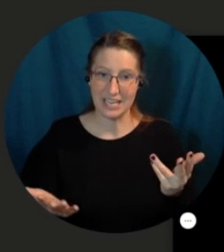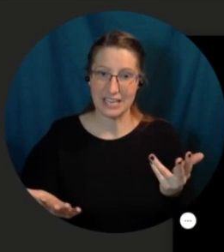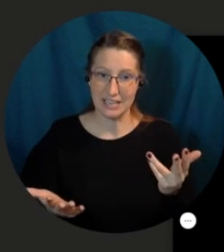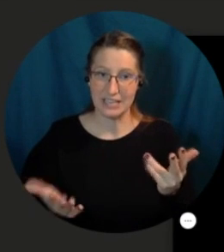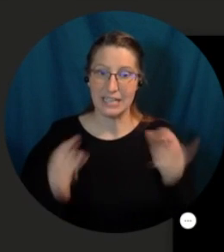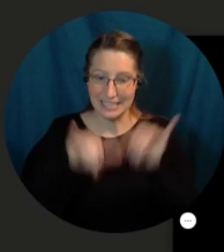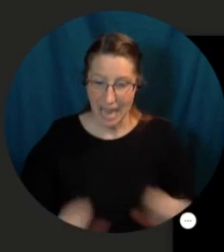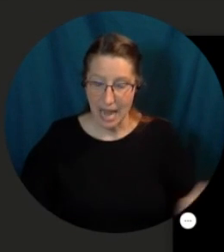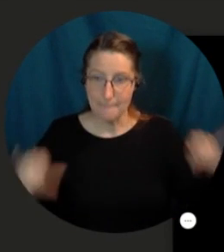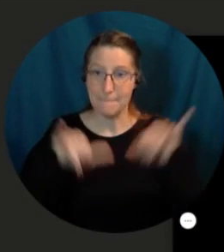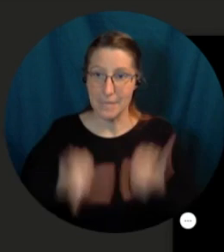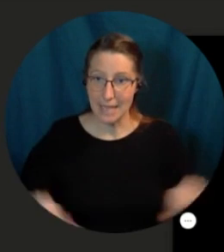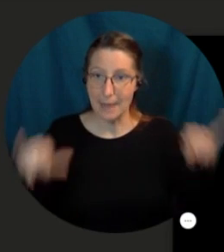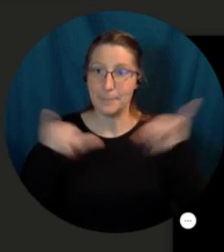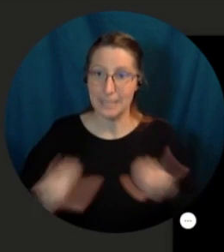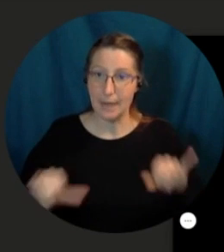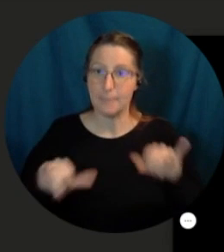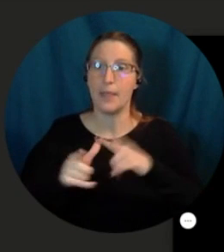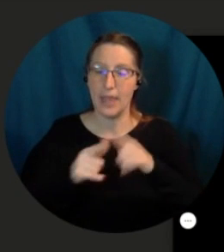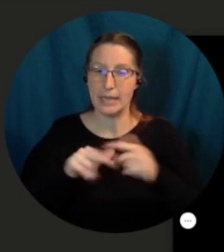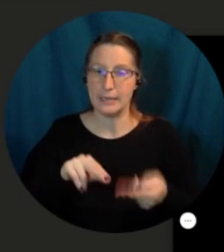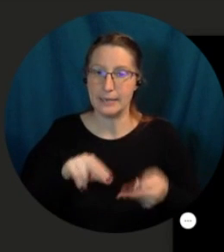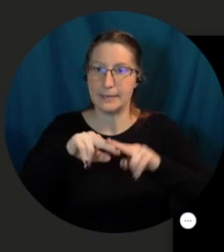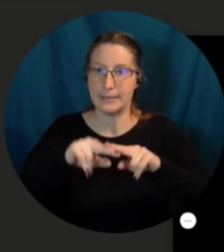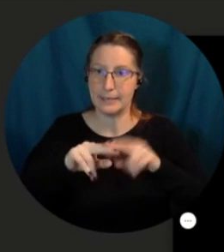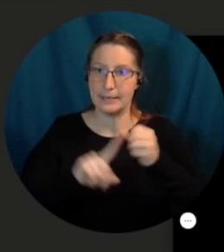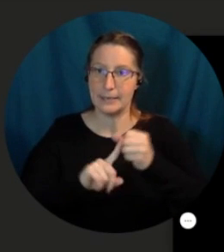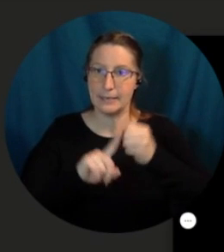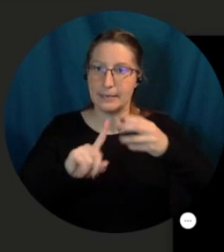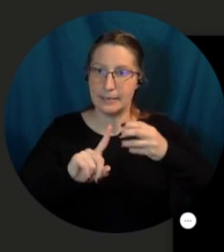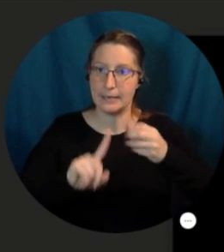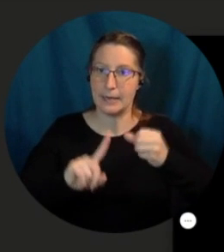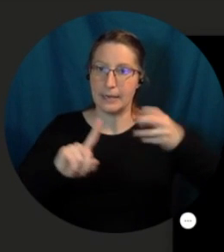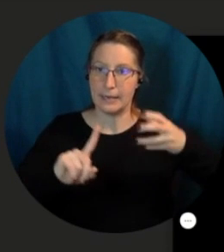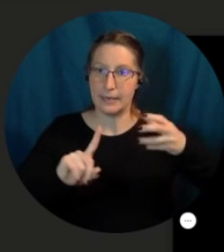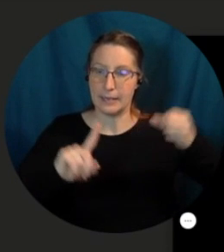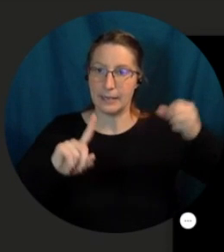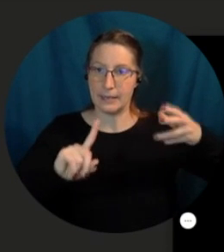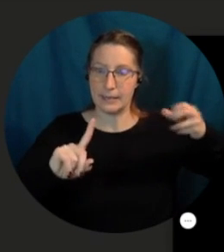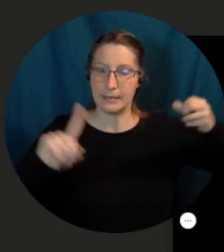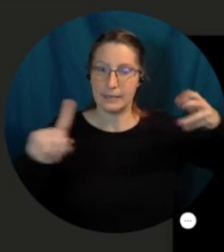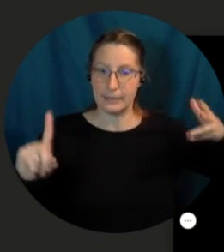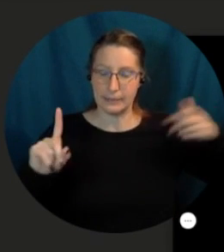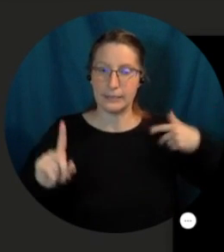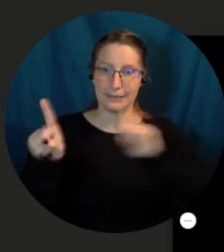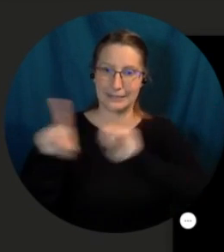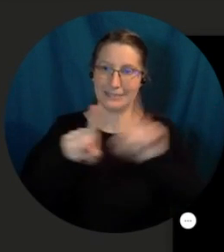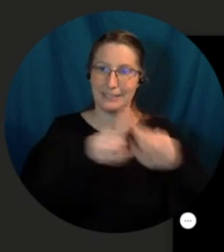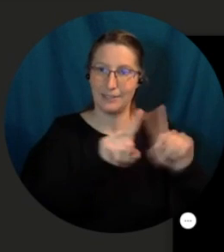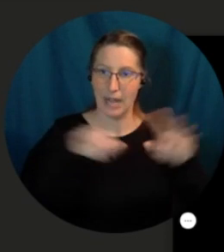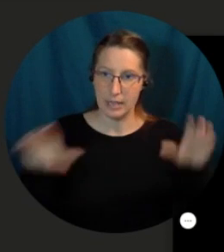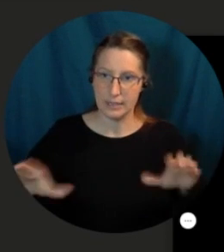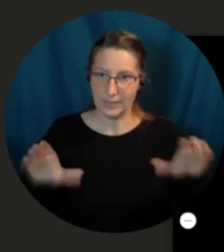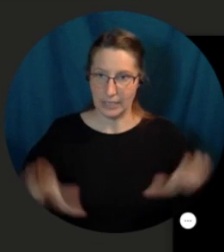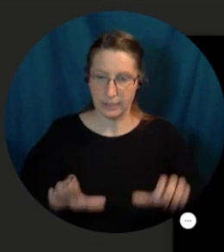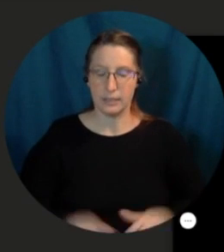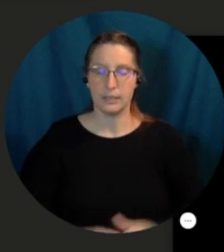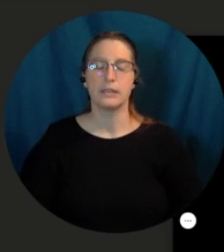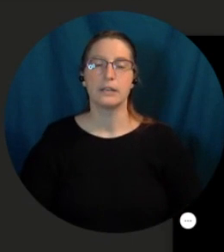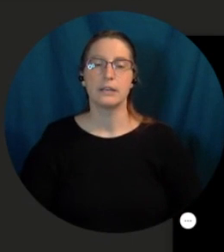and just continue to add on. So this was an extension of the activity that we were able to create and that he's